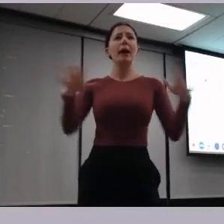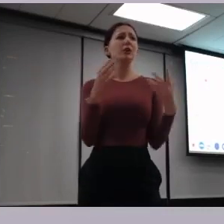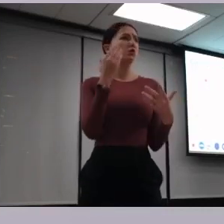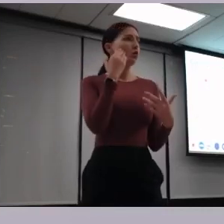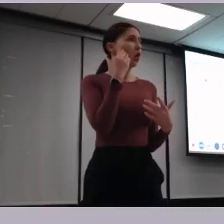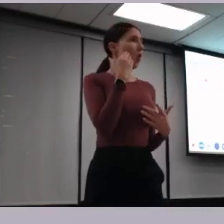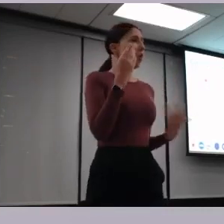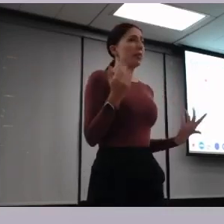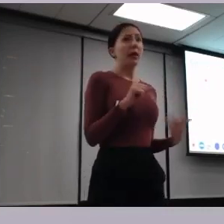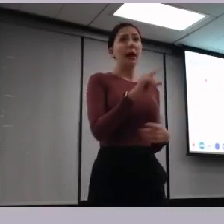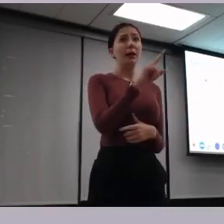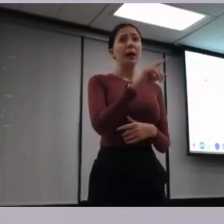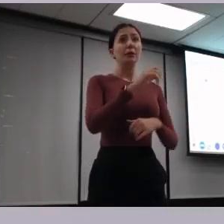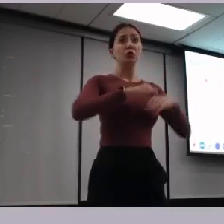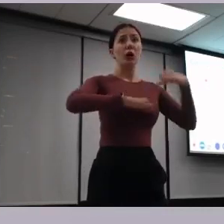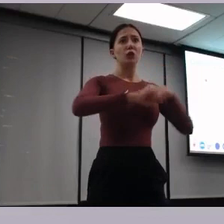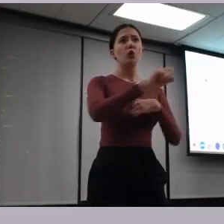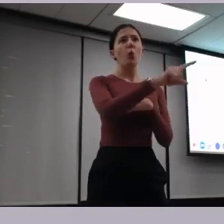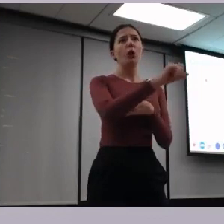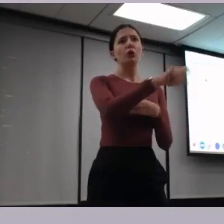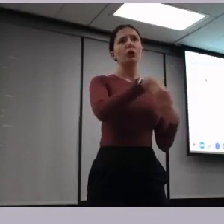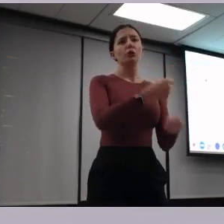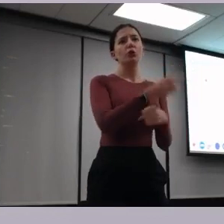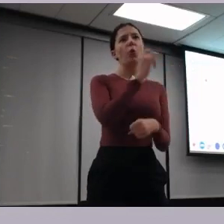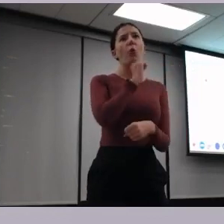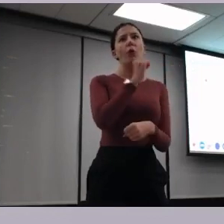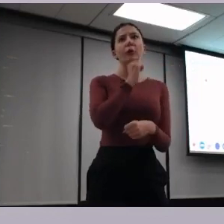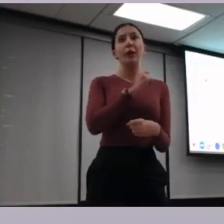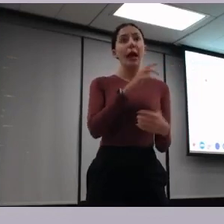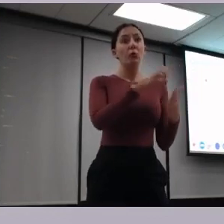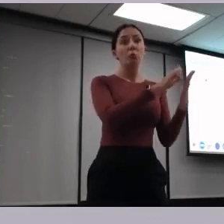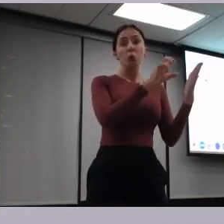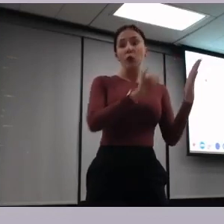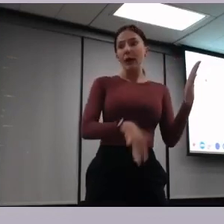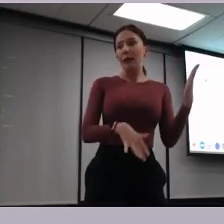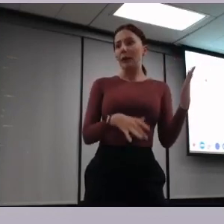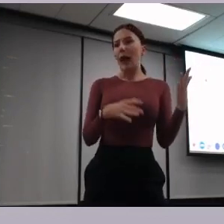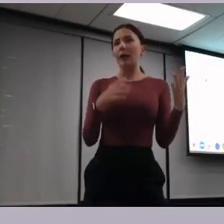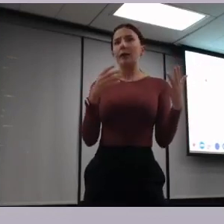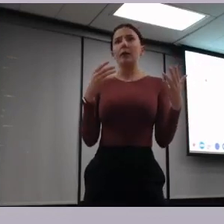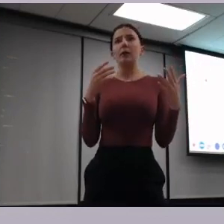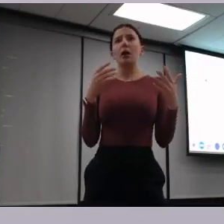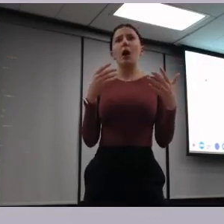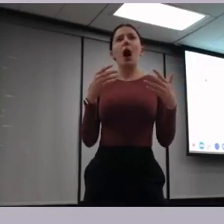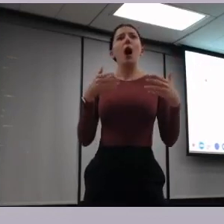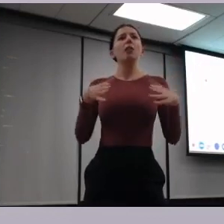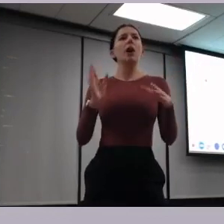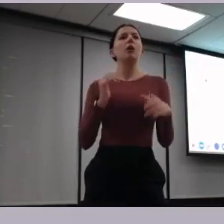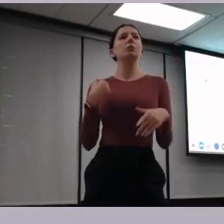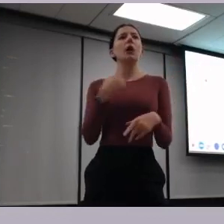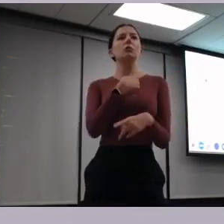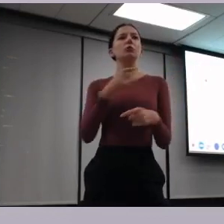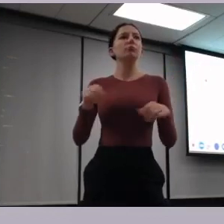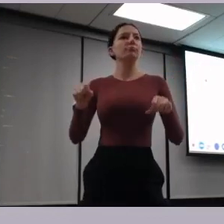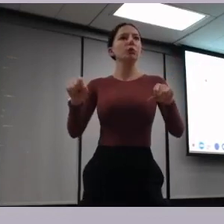allows the community now the ability to activate and work with CETA as a partner